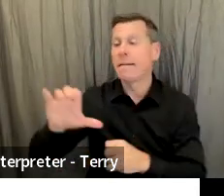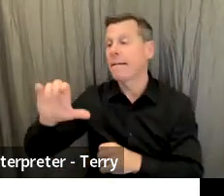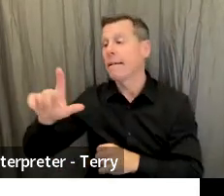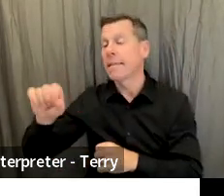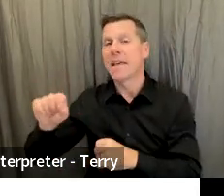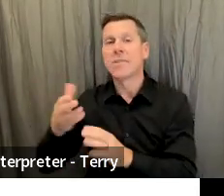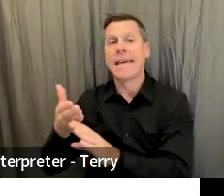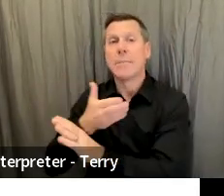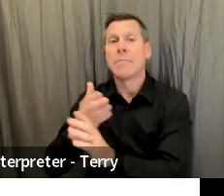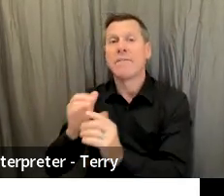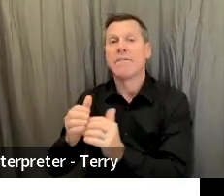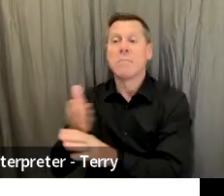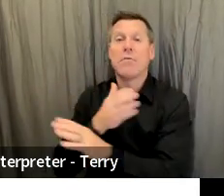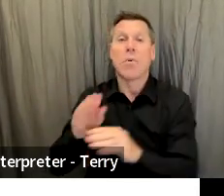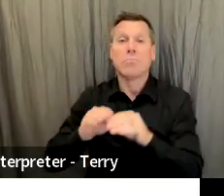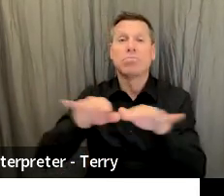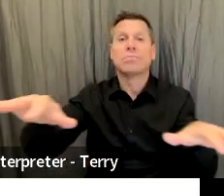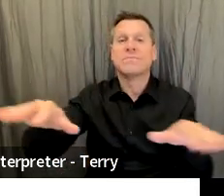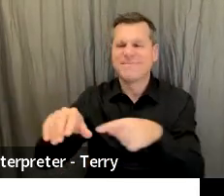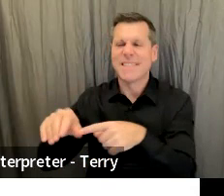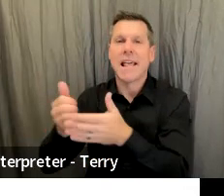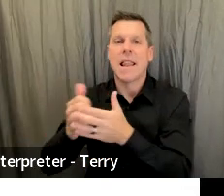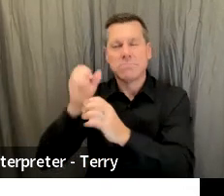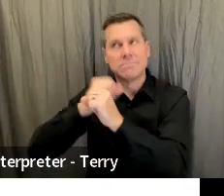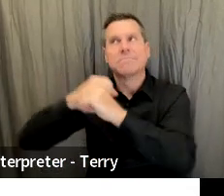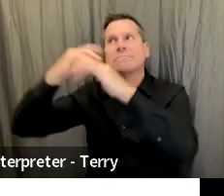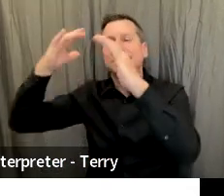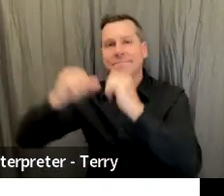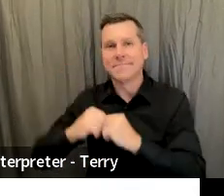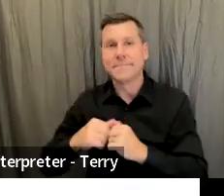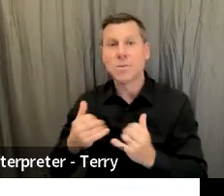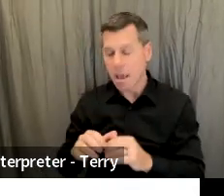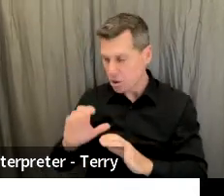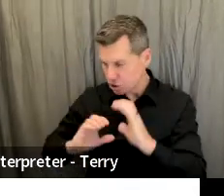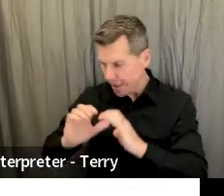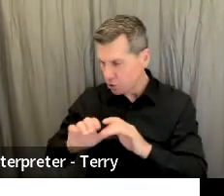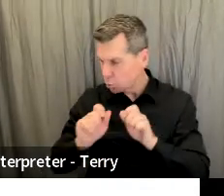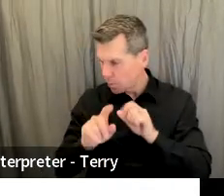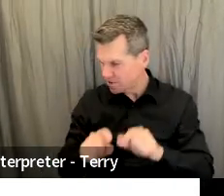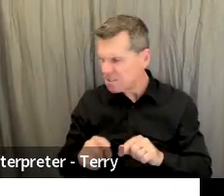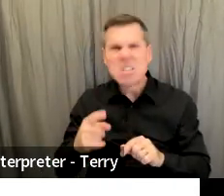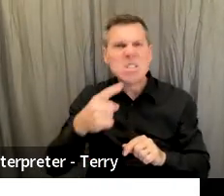Comments. Okay. So questions and I'm sorry if someone can help me, I do not see